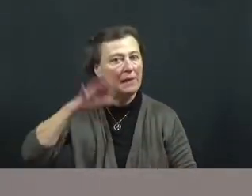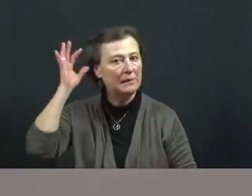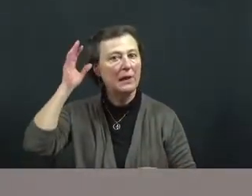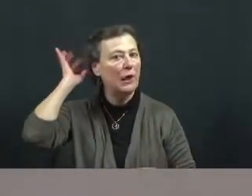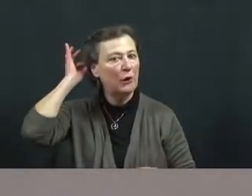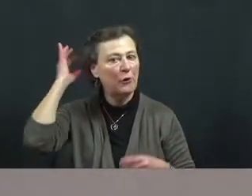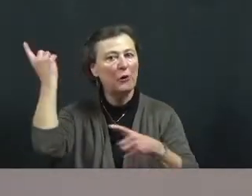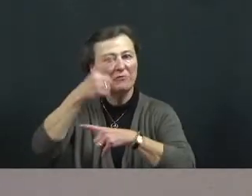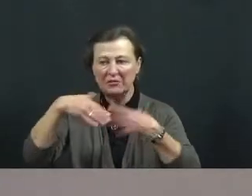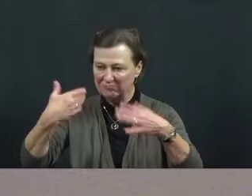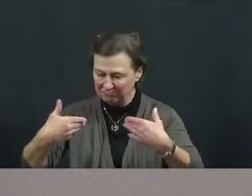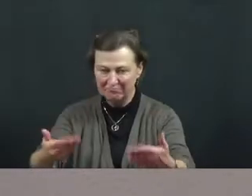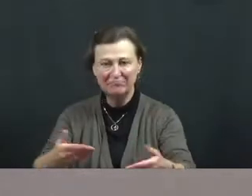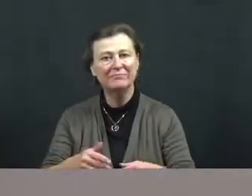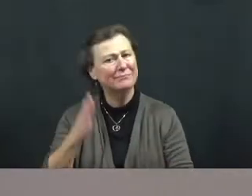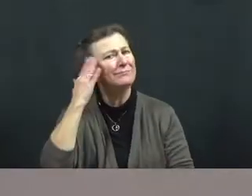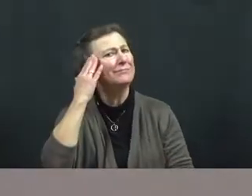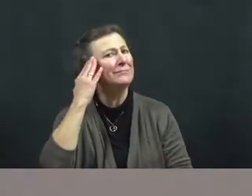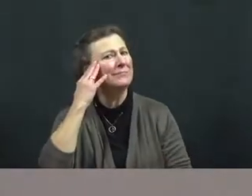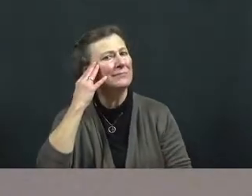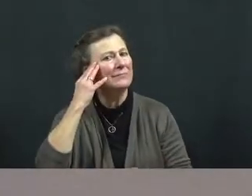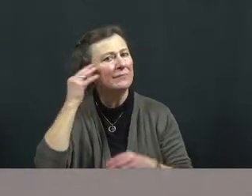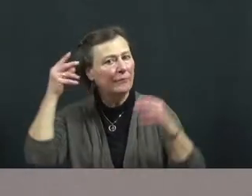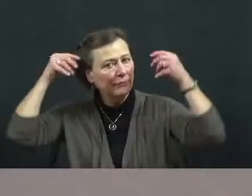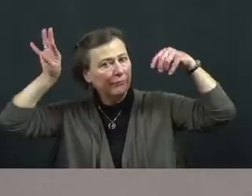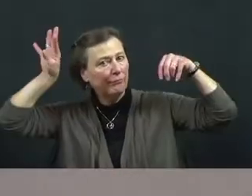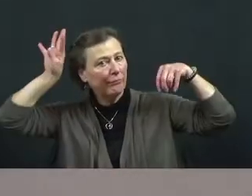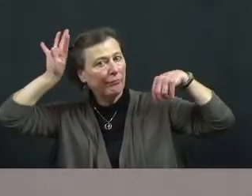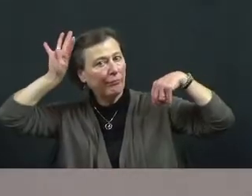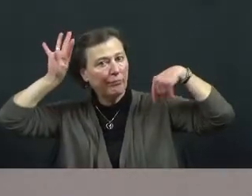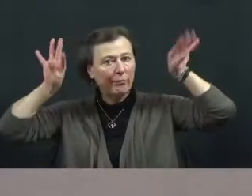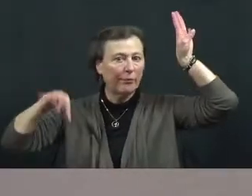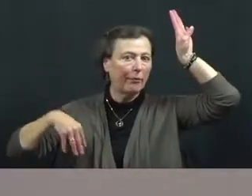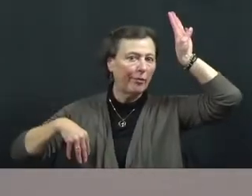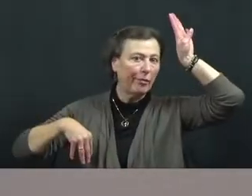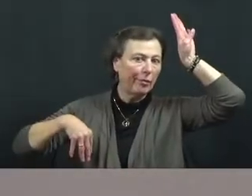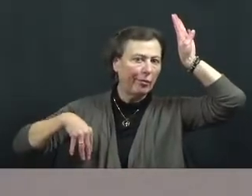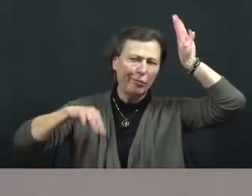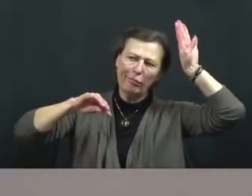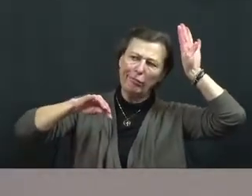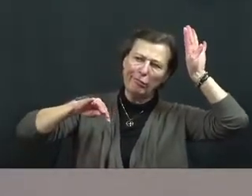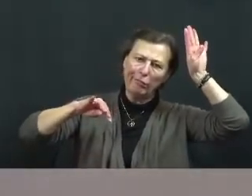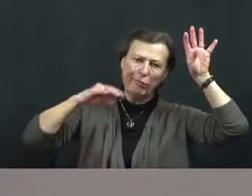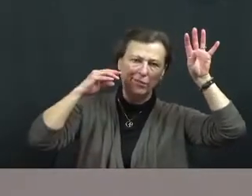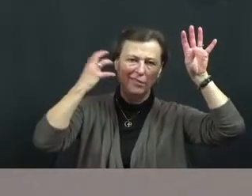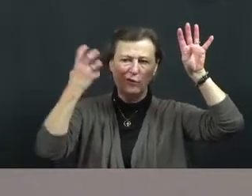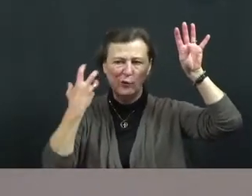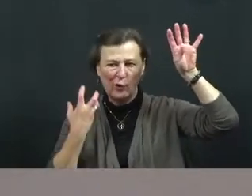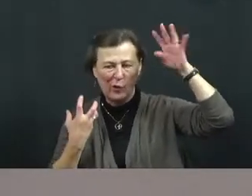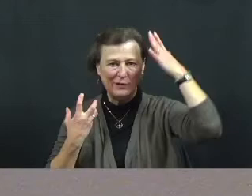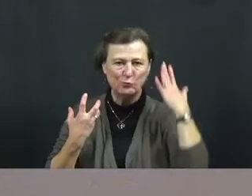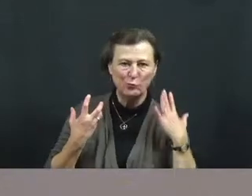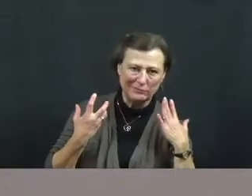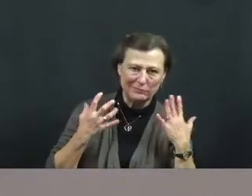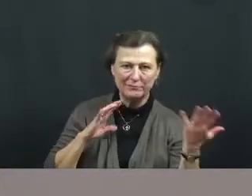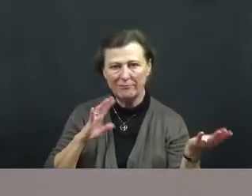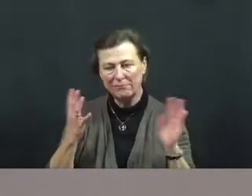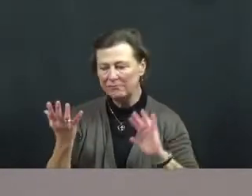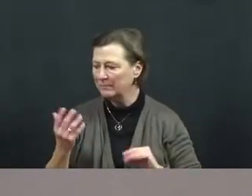You know, where the ends stick out at weird angles or half is curly and half is straight.